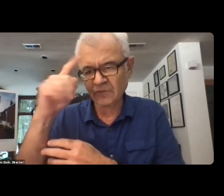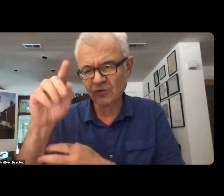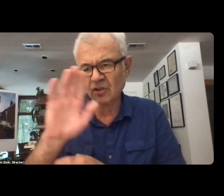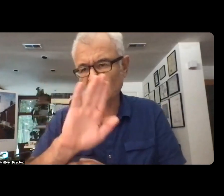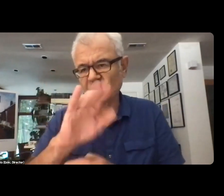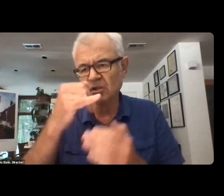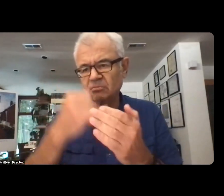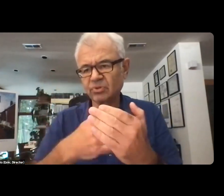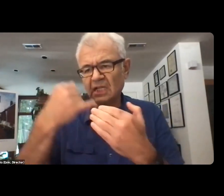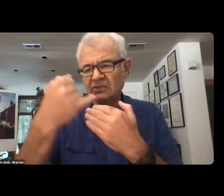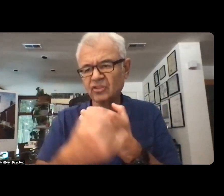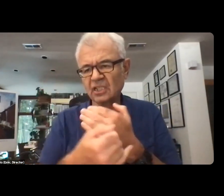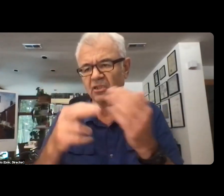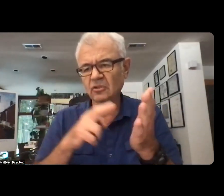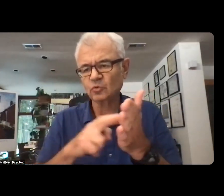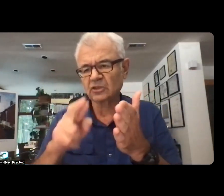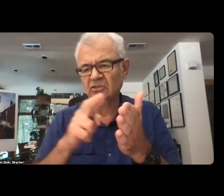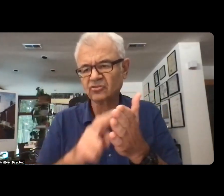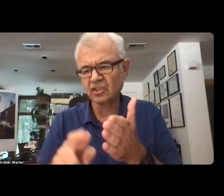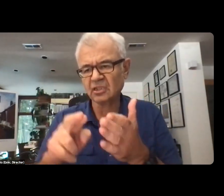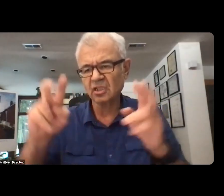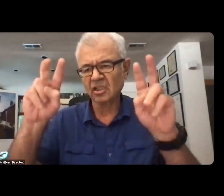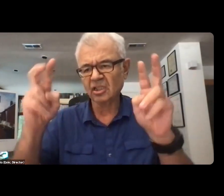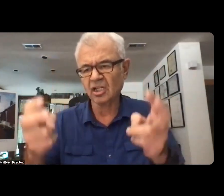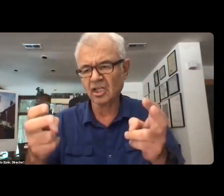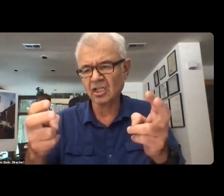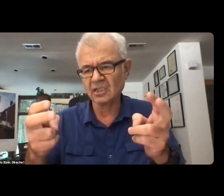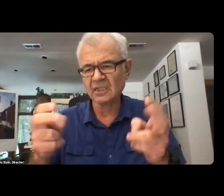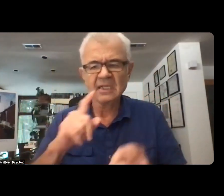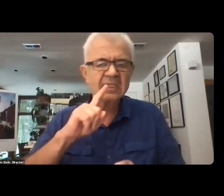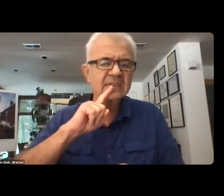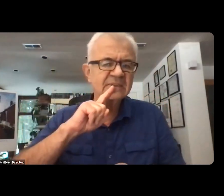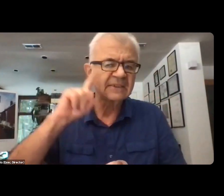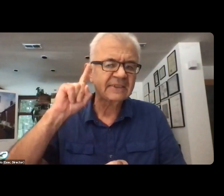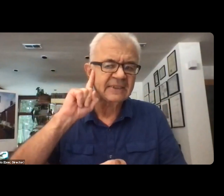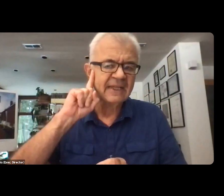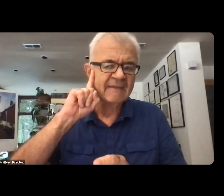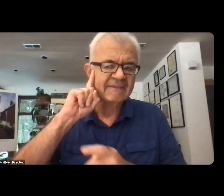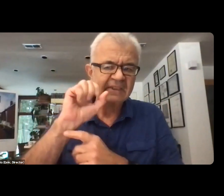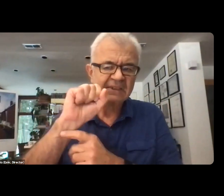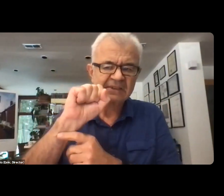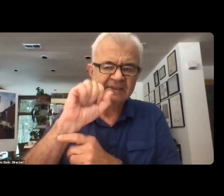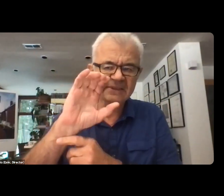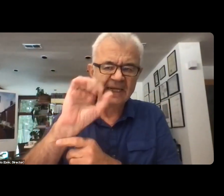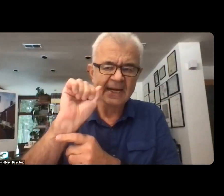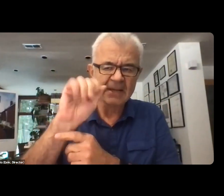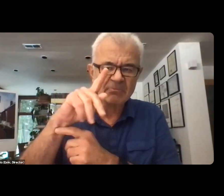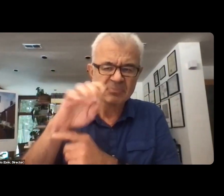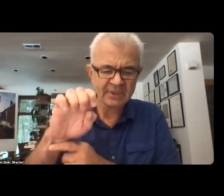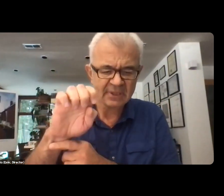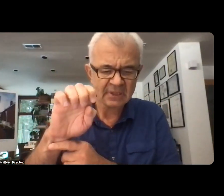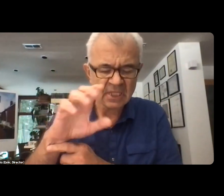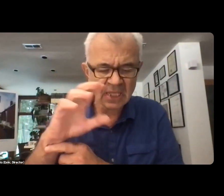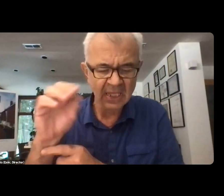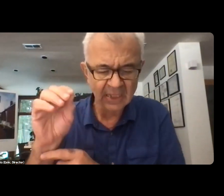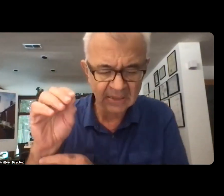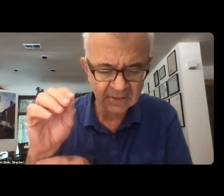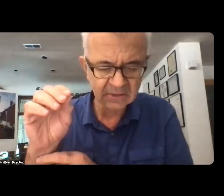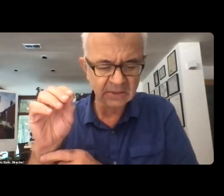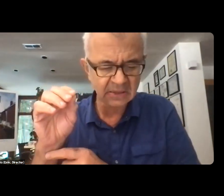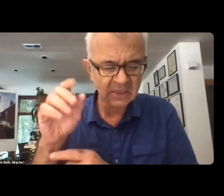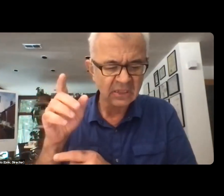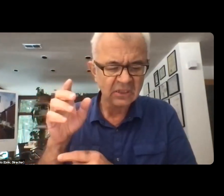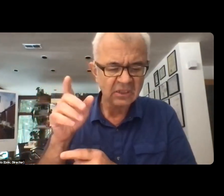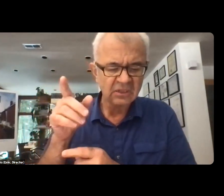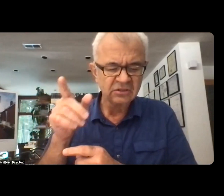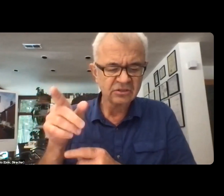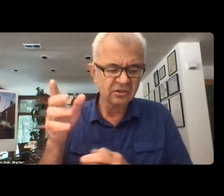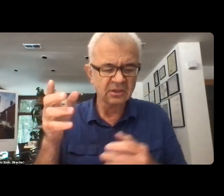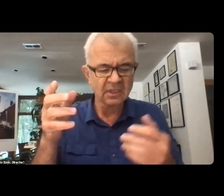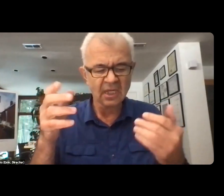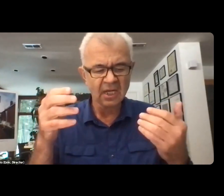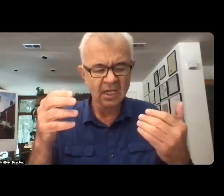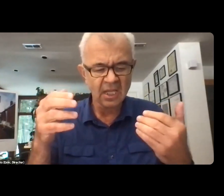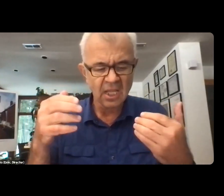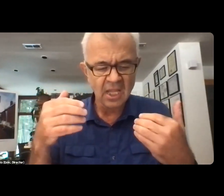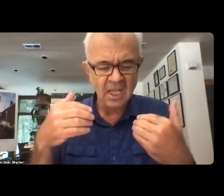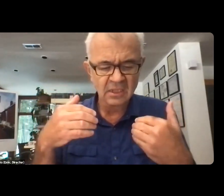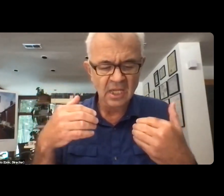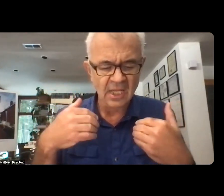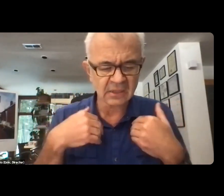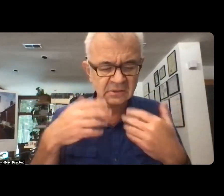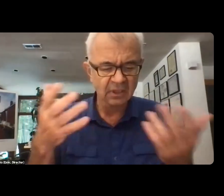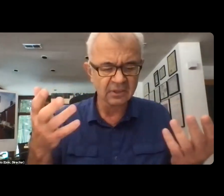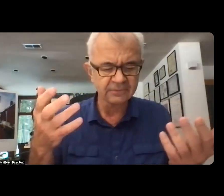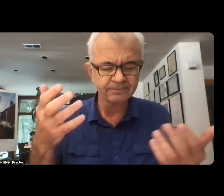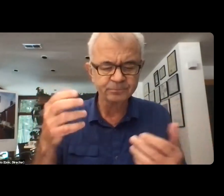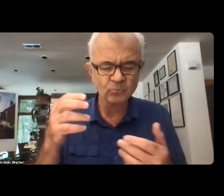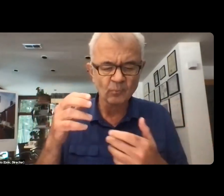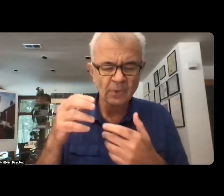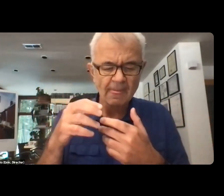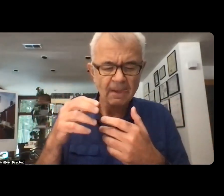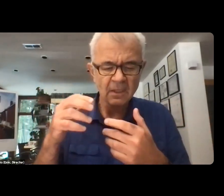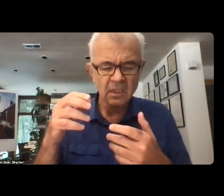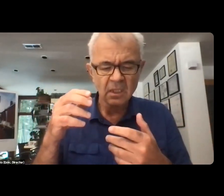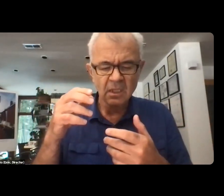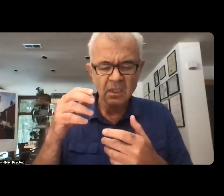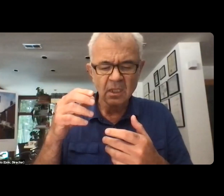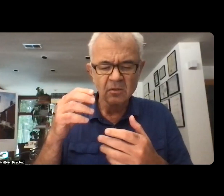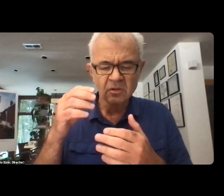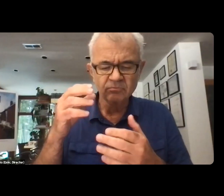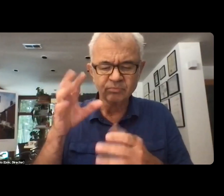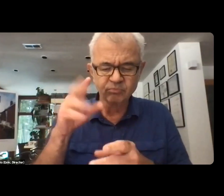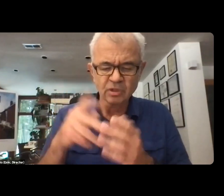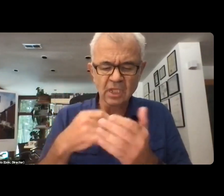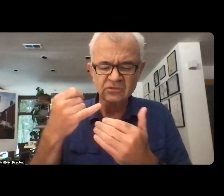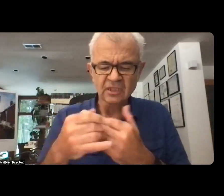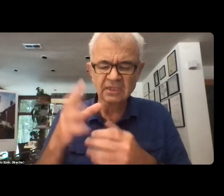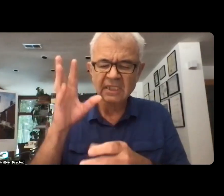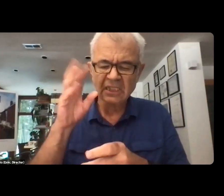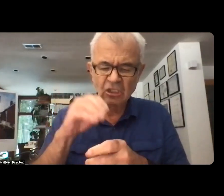She received a fellowship for her research project, and it was titled DeafScape.